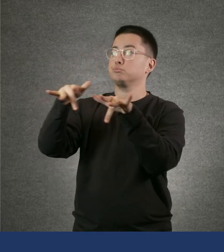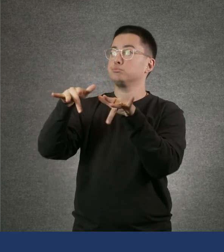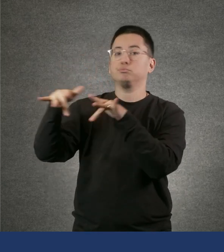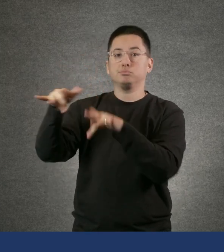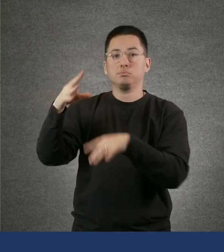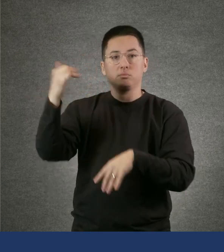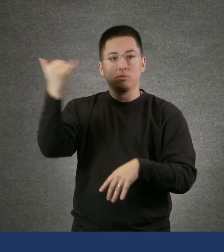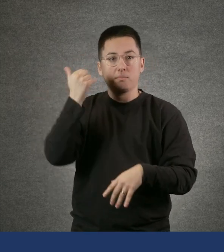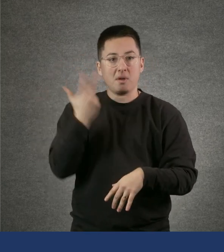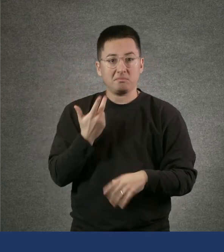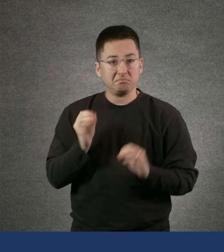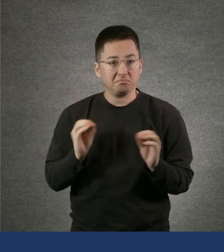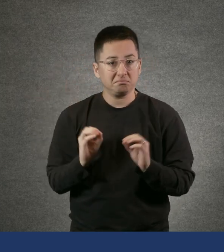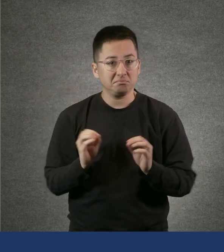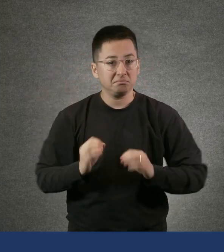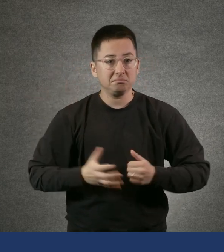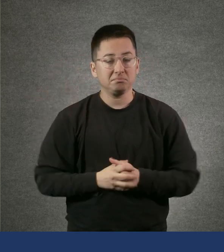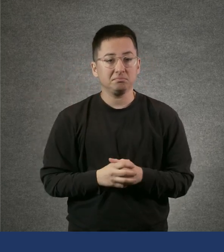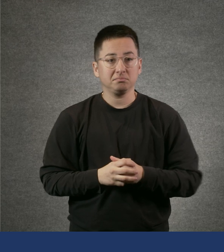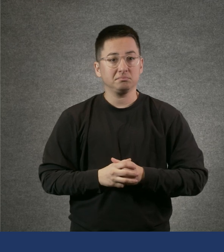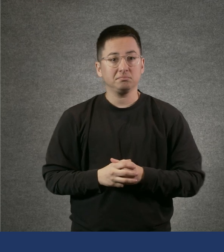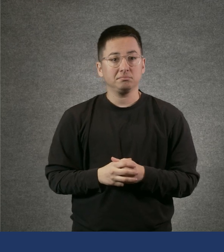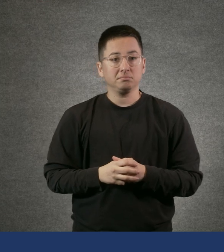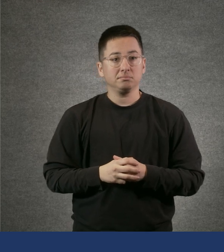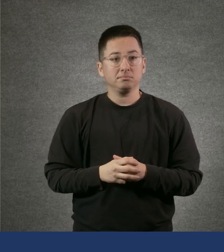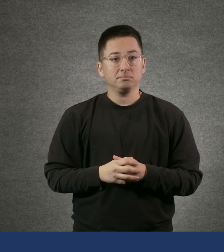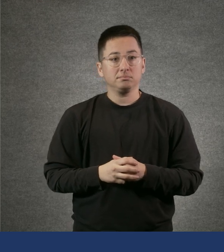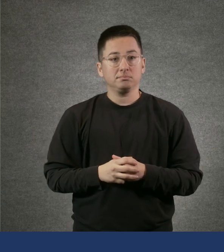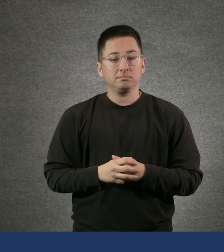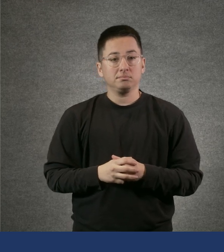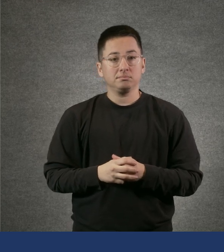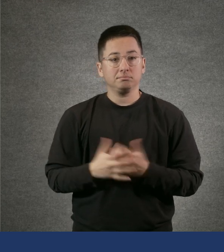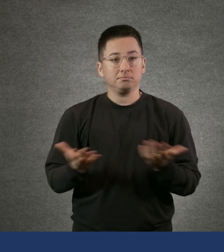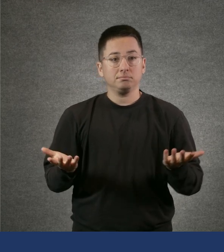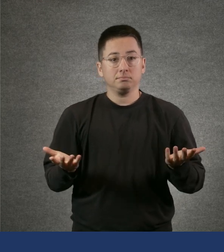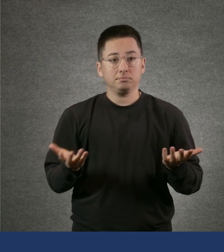and medications, they get an automated message to call back.